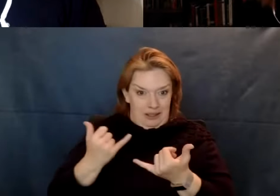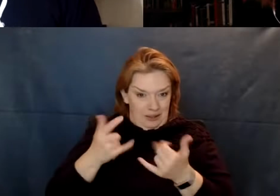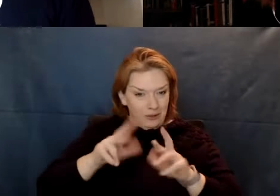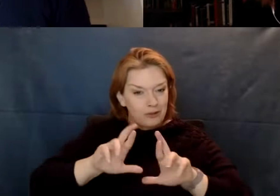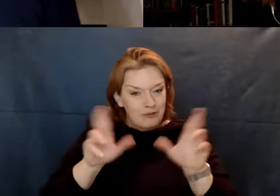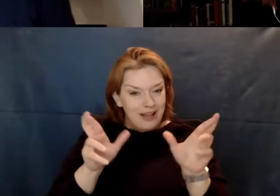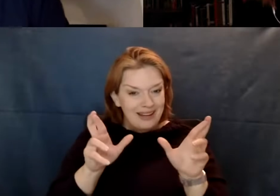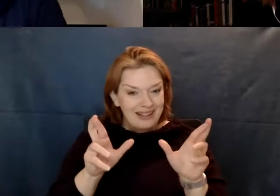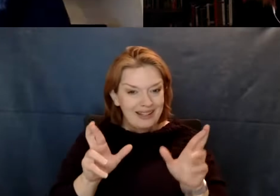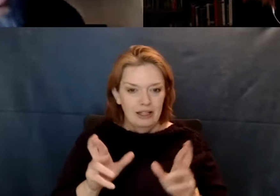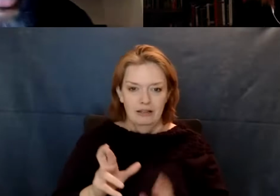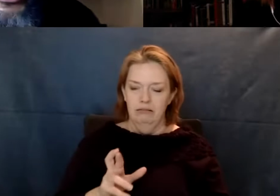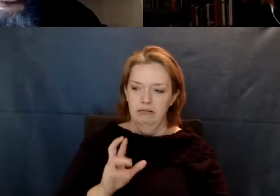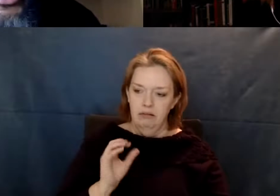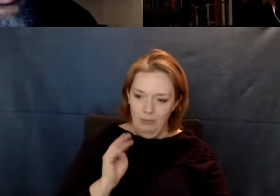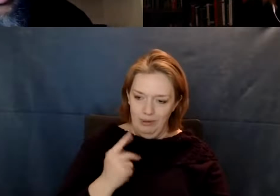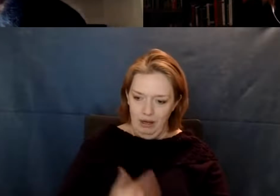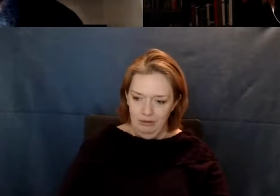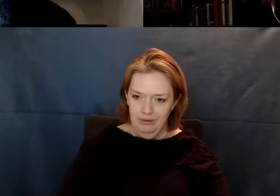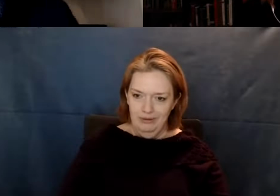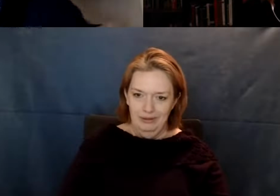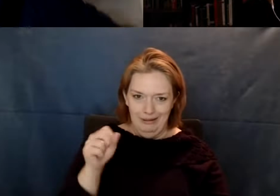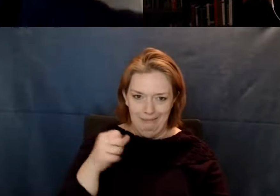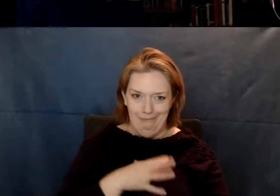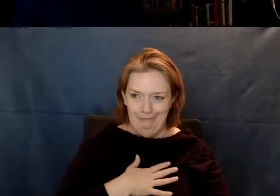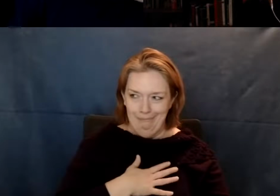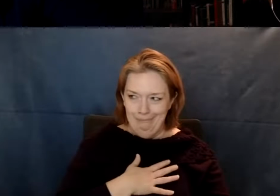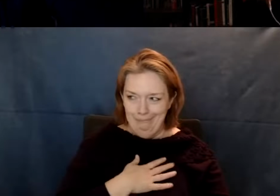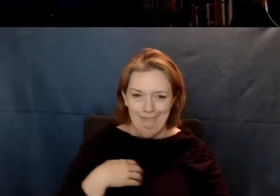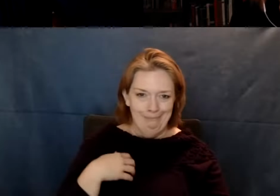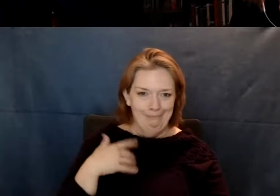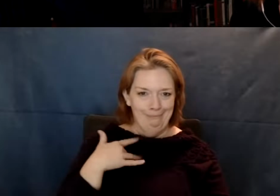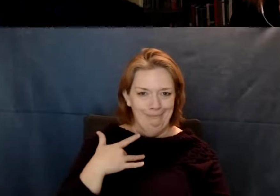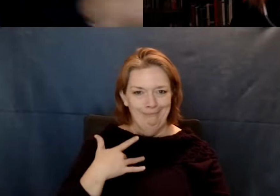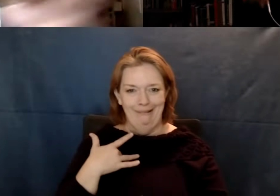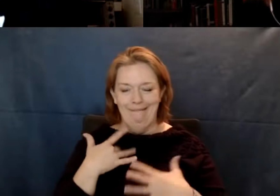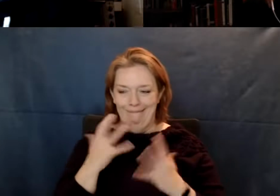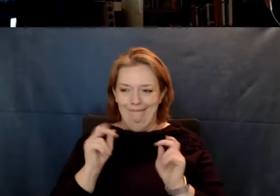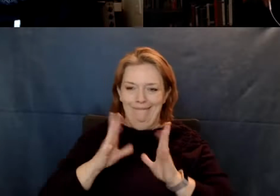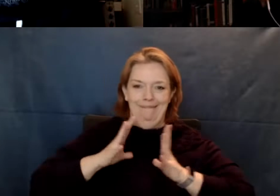So are you geared up? J: Yeah, let's do it!